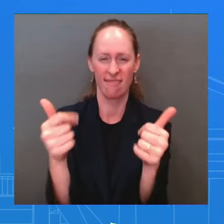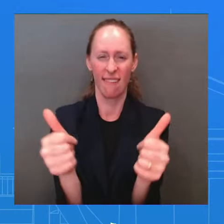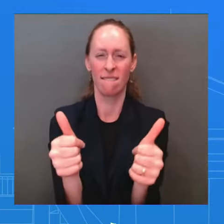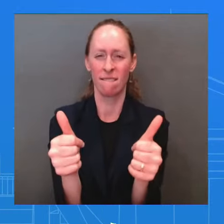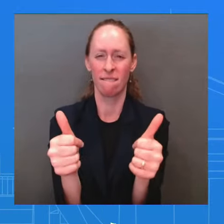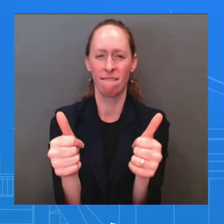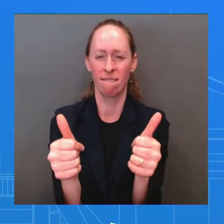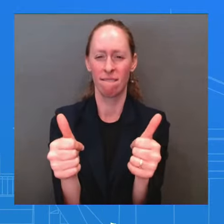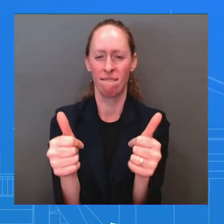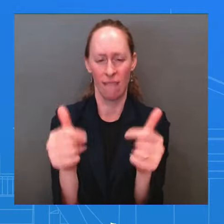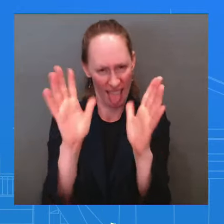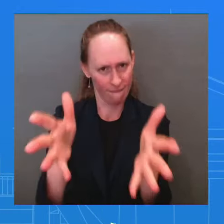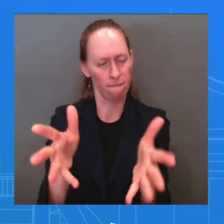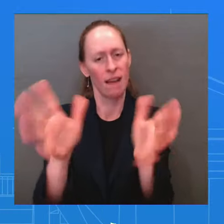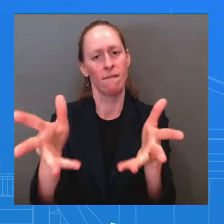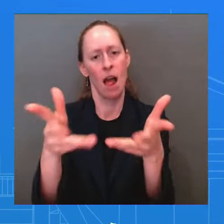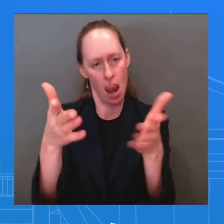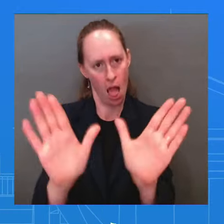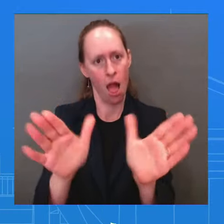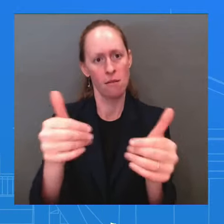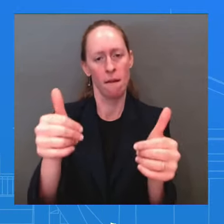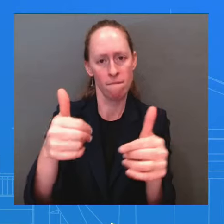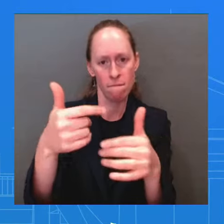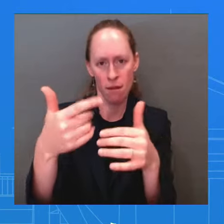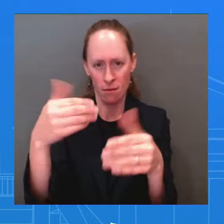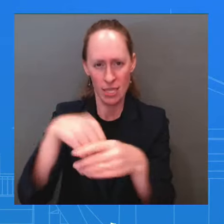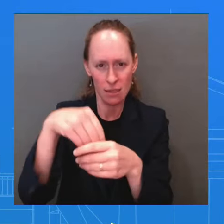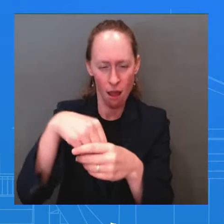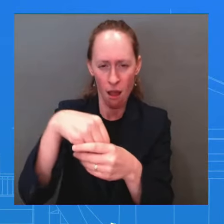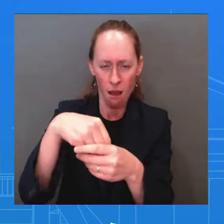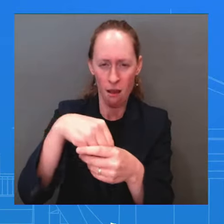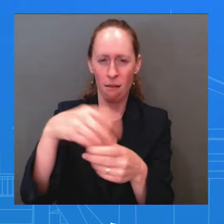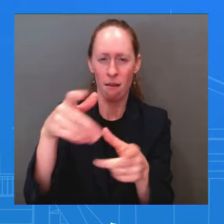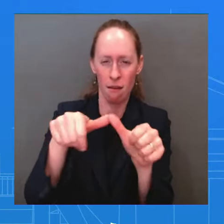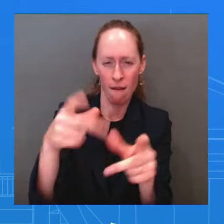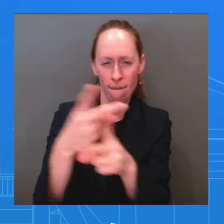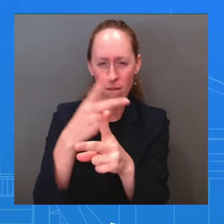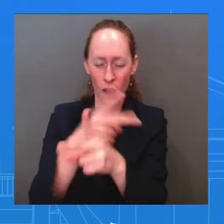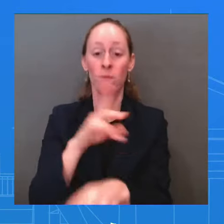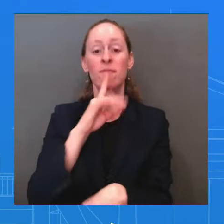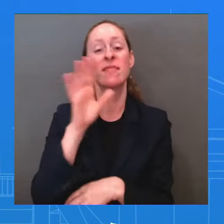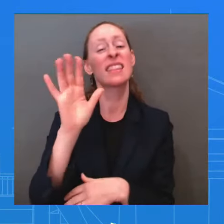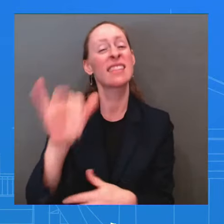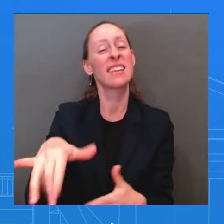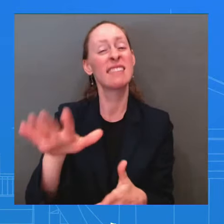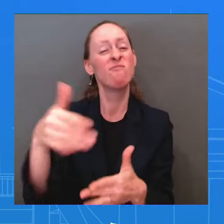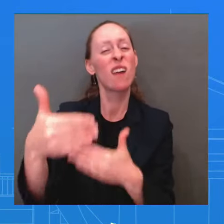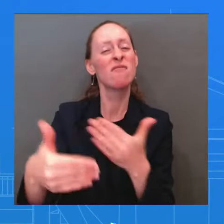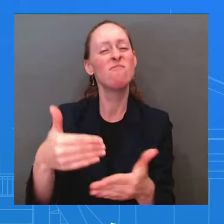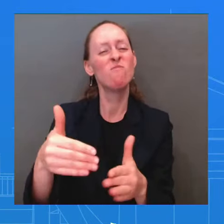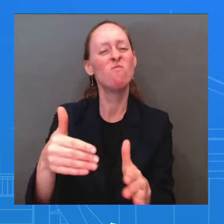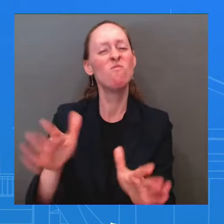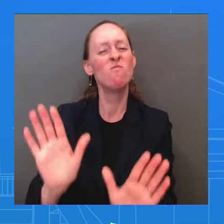And I think it's important to do that. This is part of the collective bargaining system. This is what we believe has worked, right? We have seen it worked in the past.